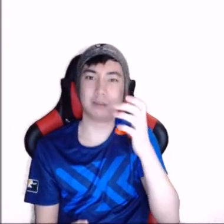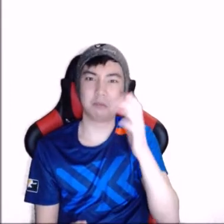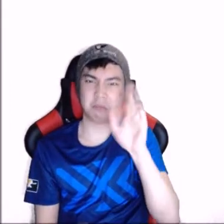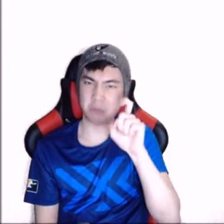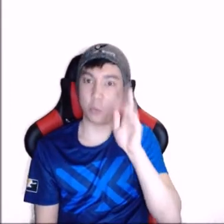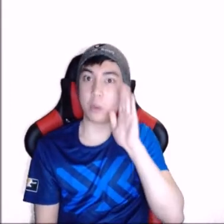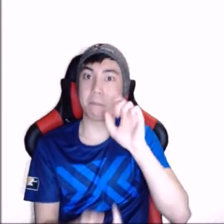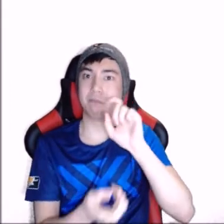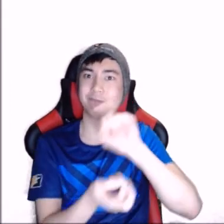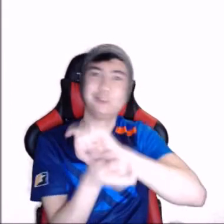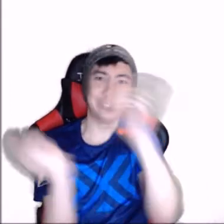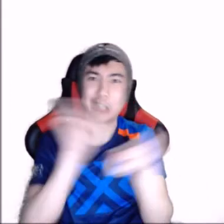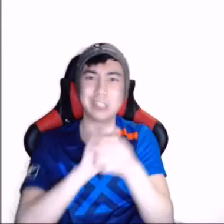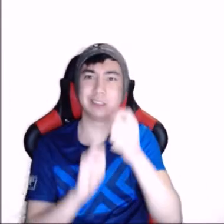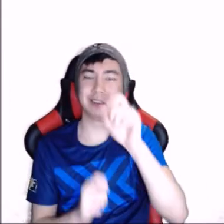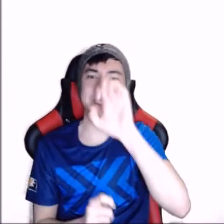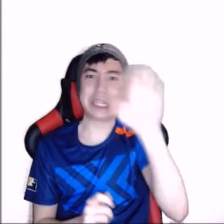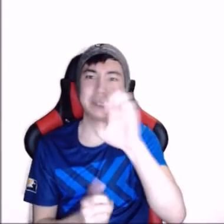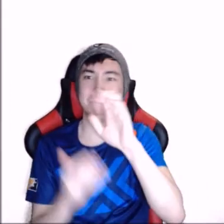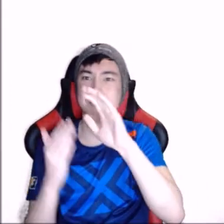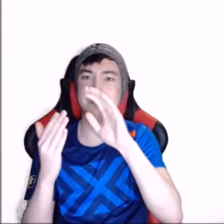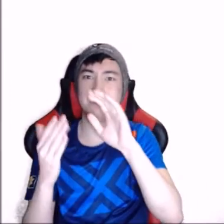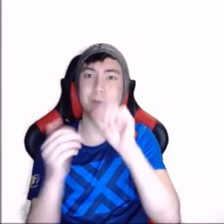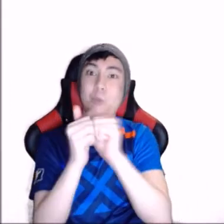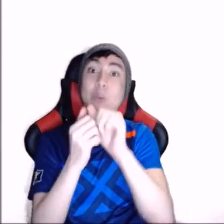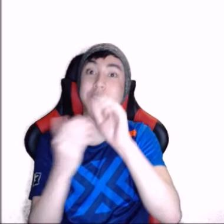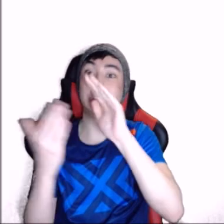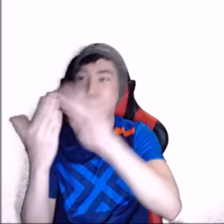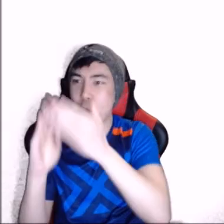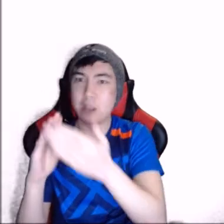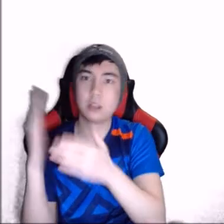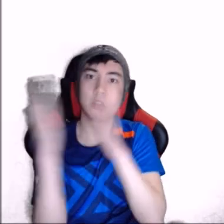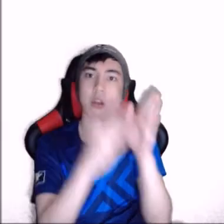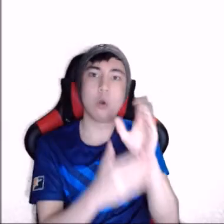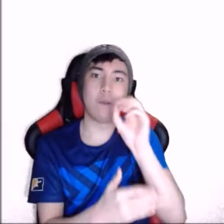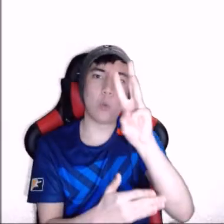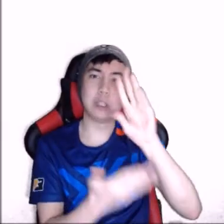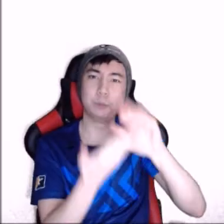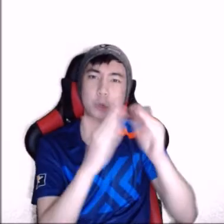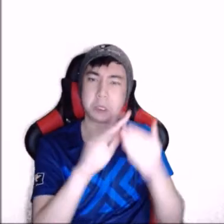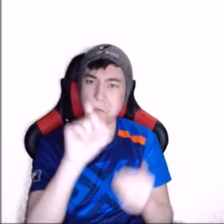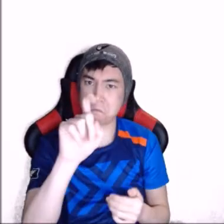Would it change Overwatch League and the esports community?